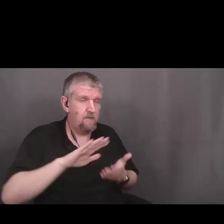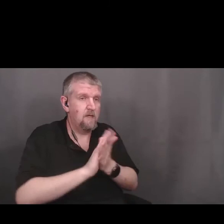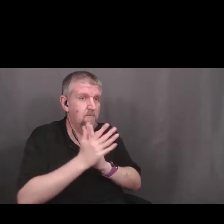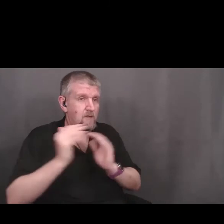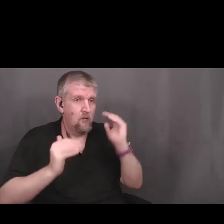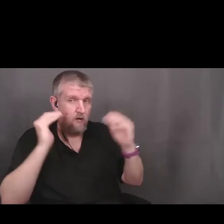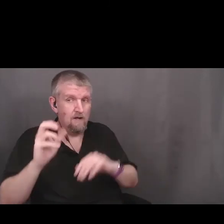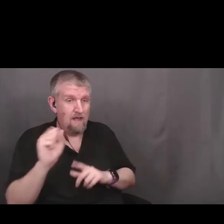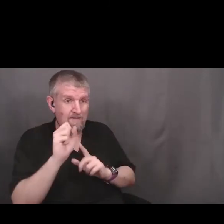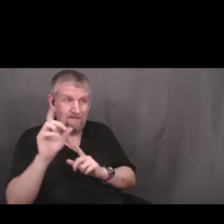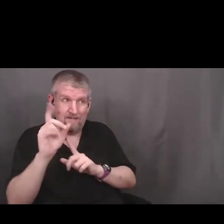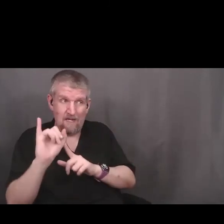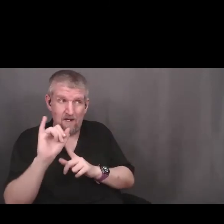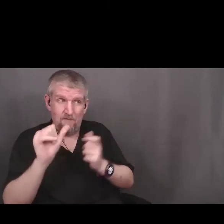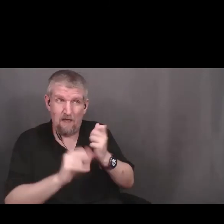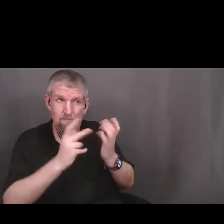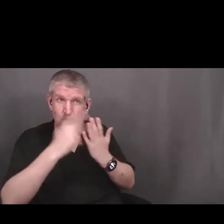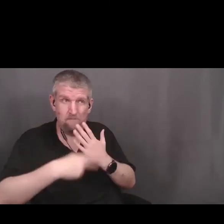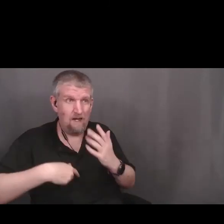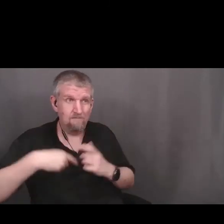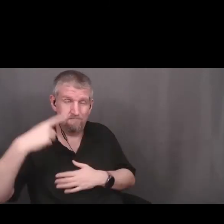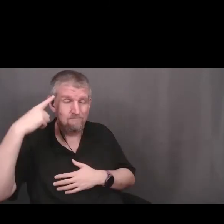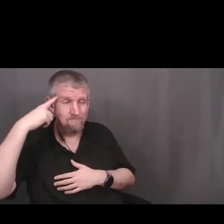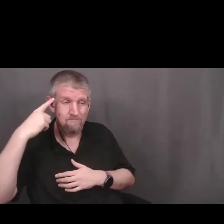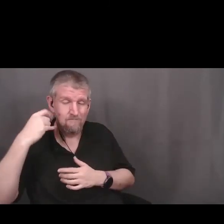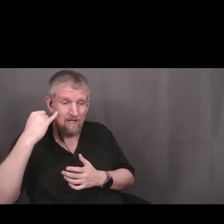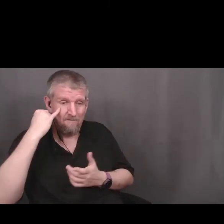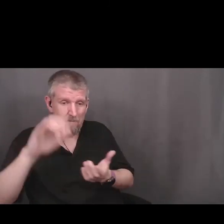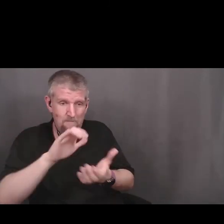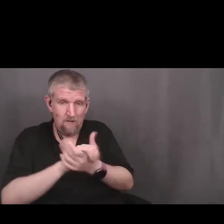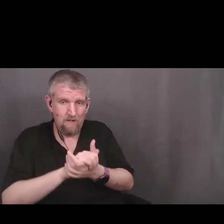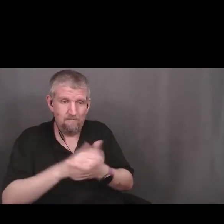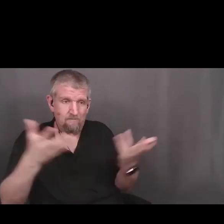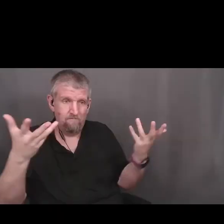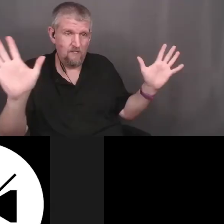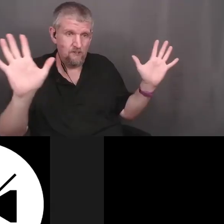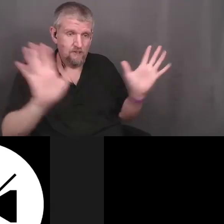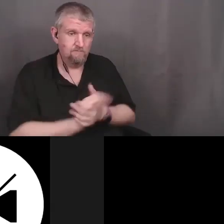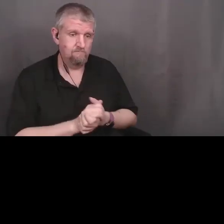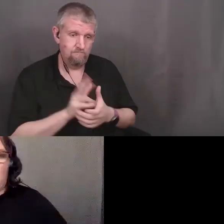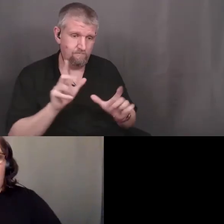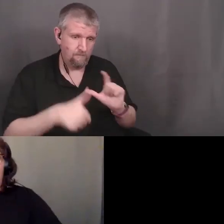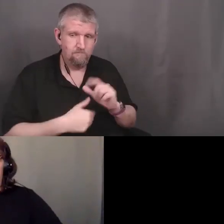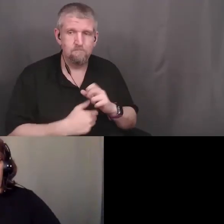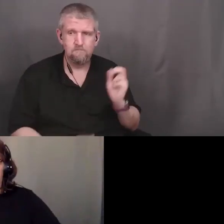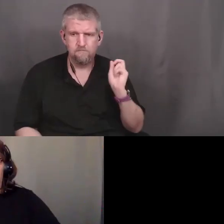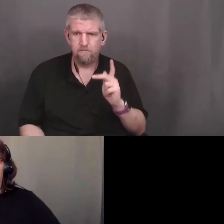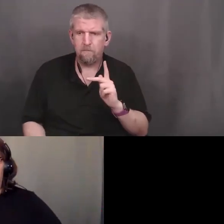under that program, my understanding is that if they're married, then that's that. [Parent] Okay, what about an adult